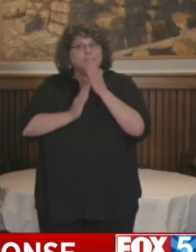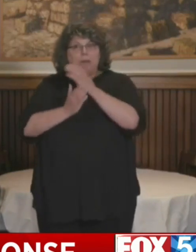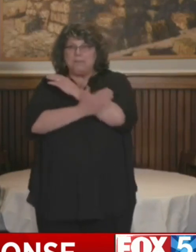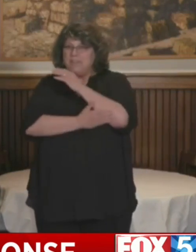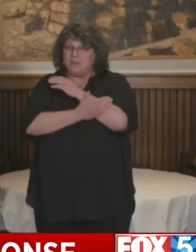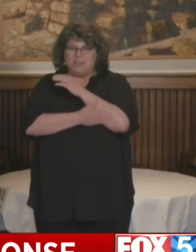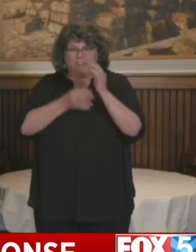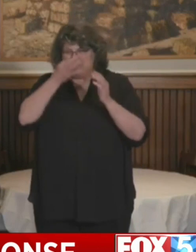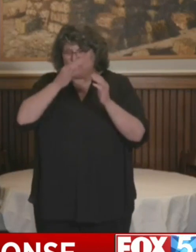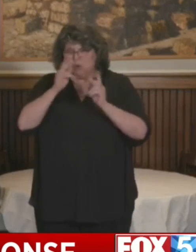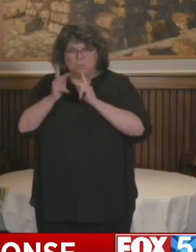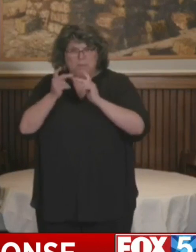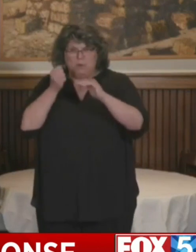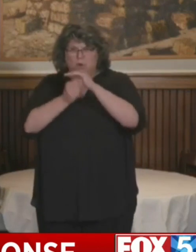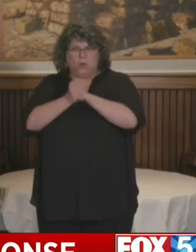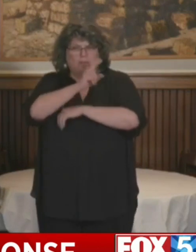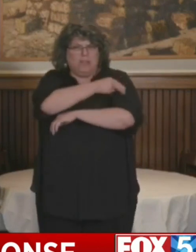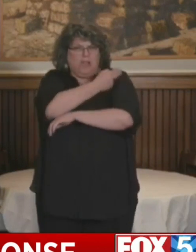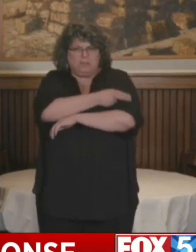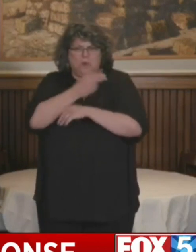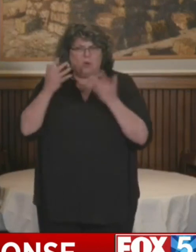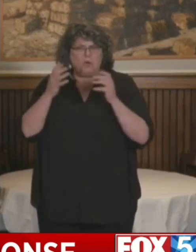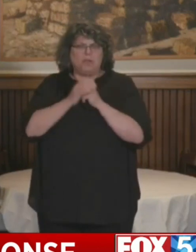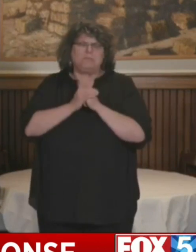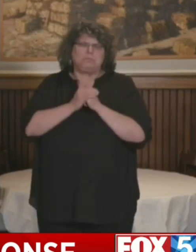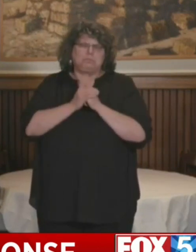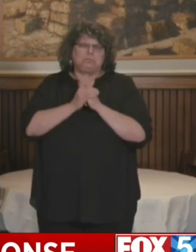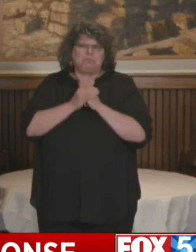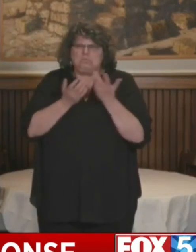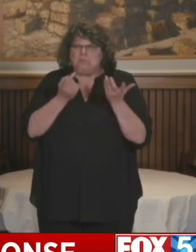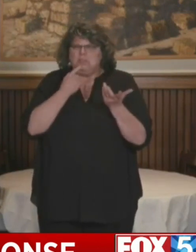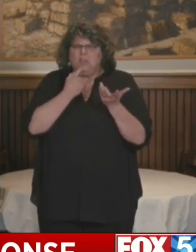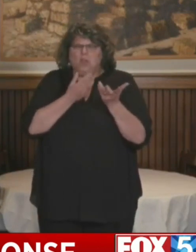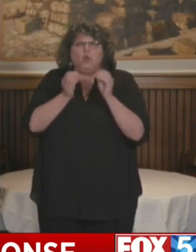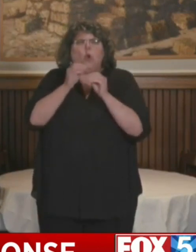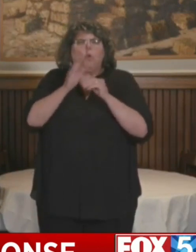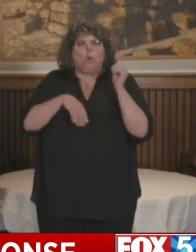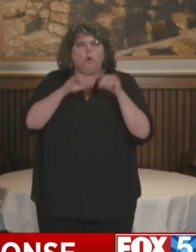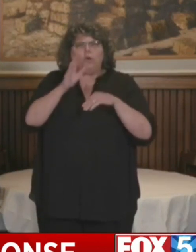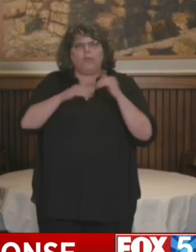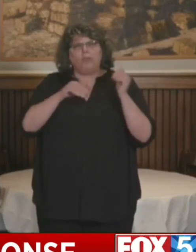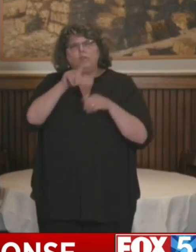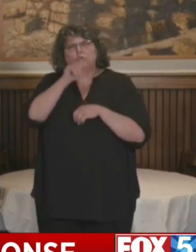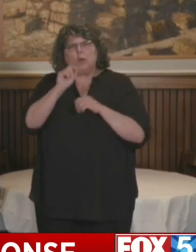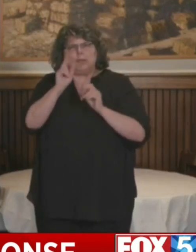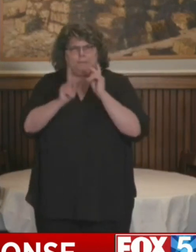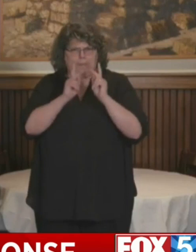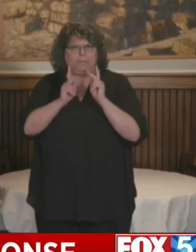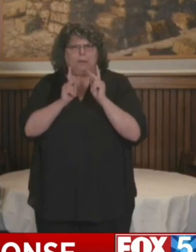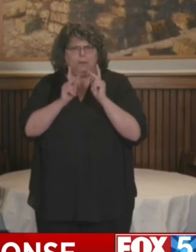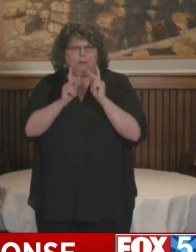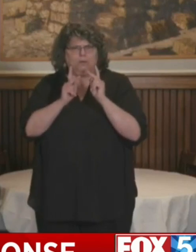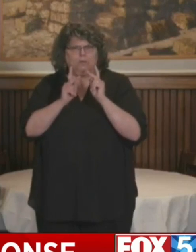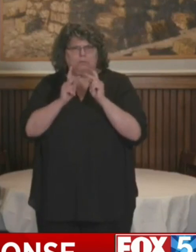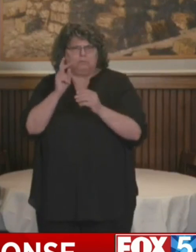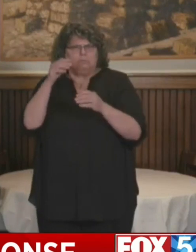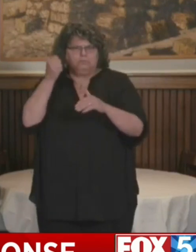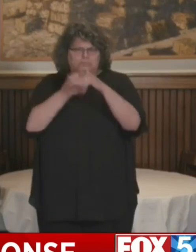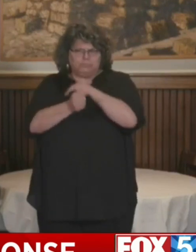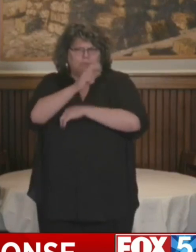HOSPITALIZATIONS OVER THE PAST 7 DAYS ON AVERAGE AND FOR SOME COUNTIES THAT HAVE VERY FEW HOSPITALIZATIONS ALREADY WE'RE